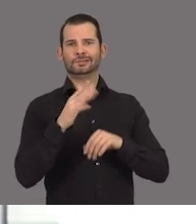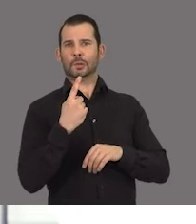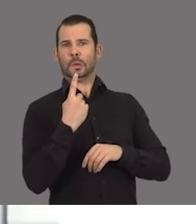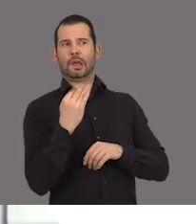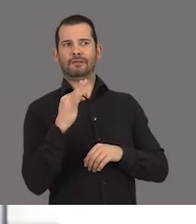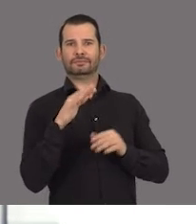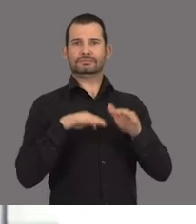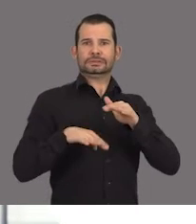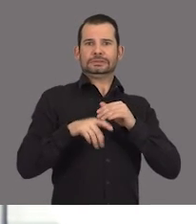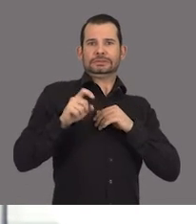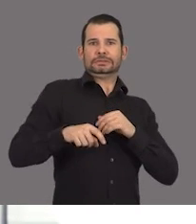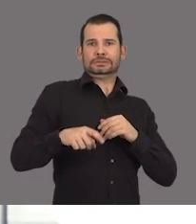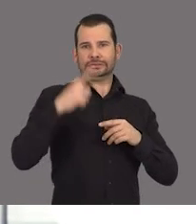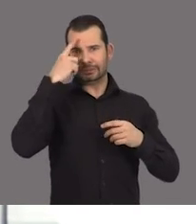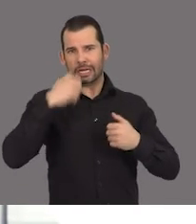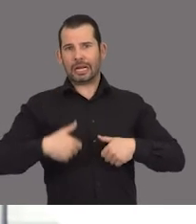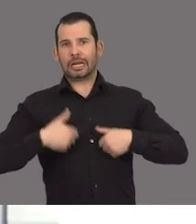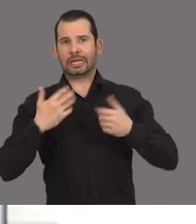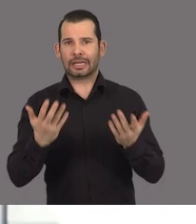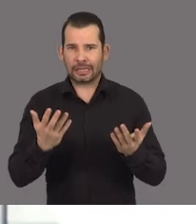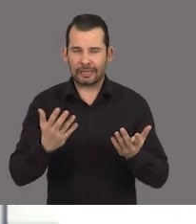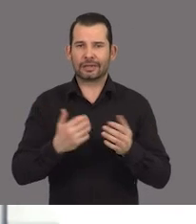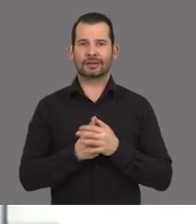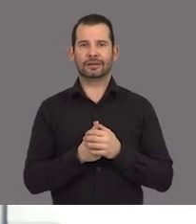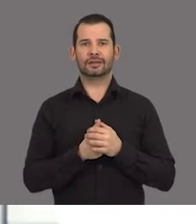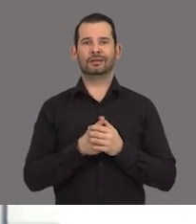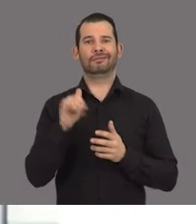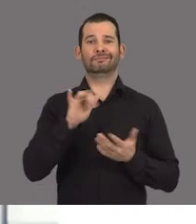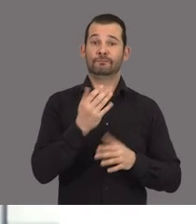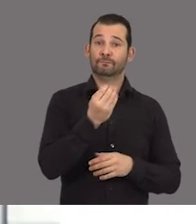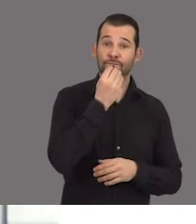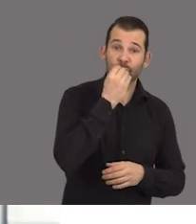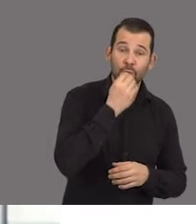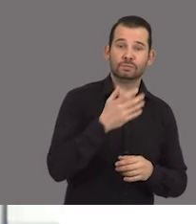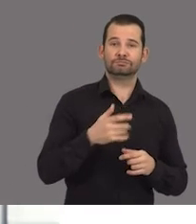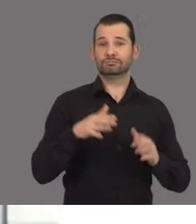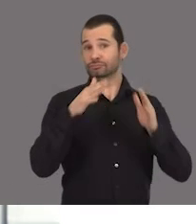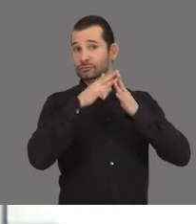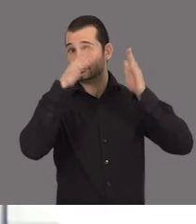This can be a spouse or common-law partner, parent, grandparent,